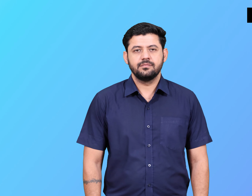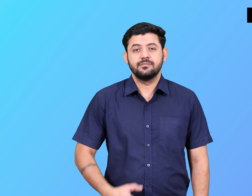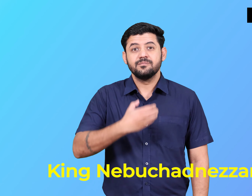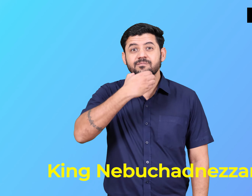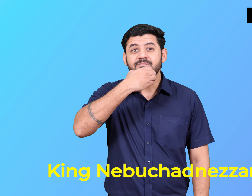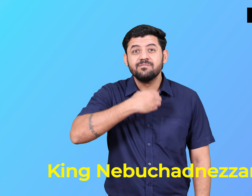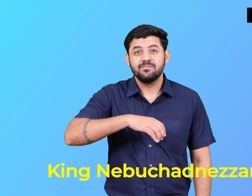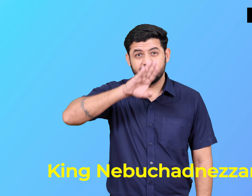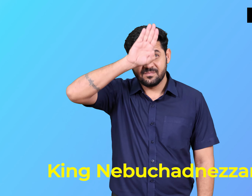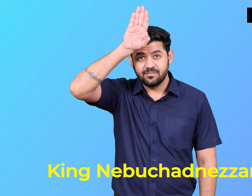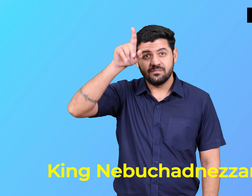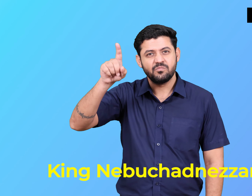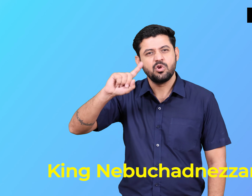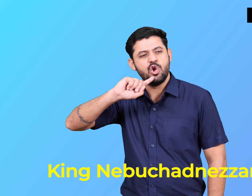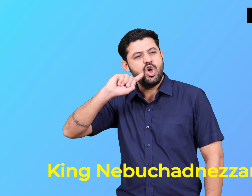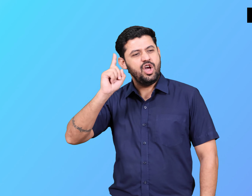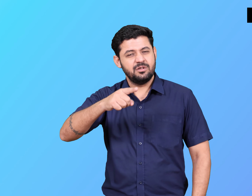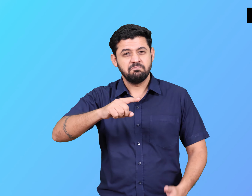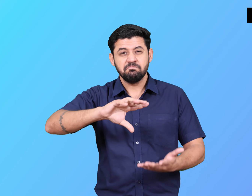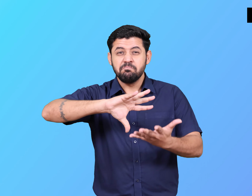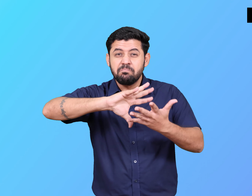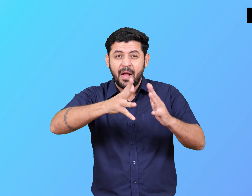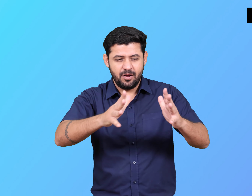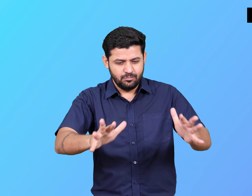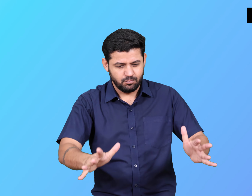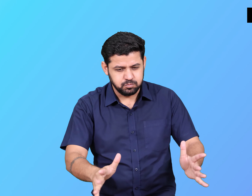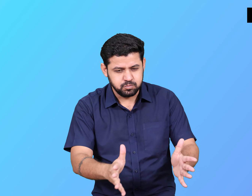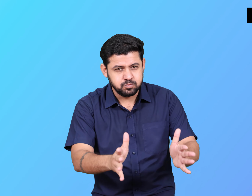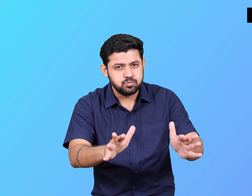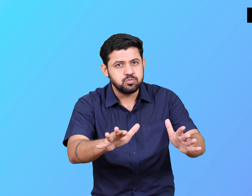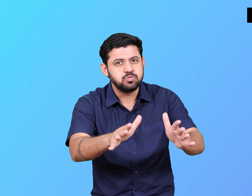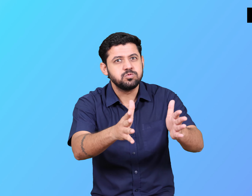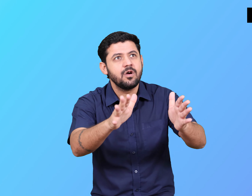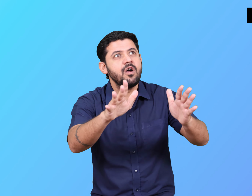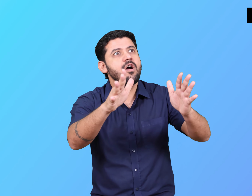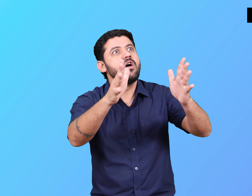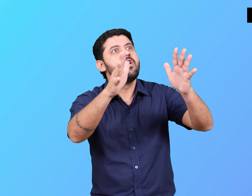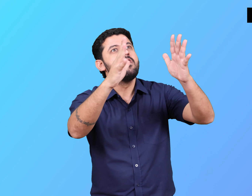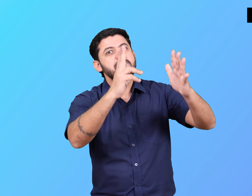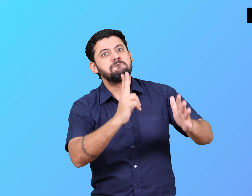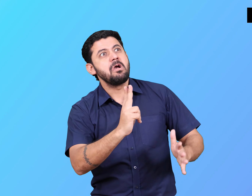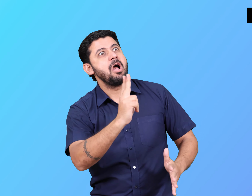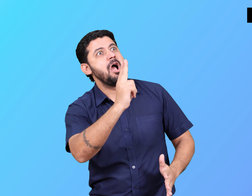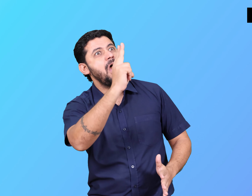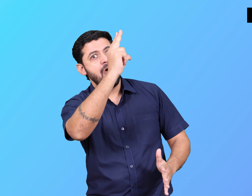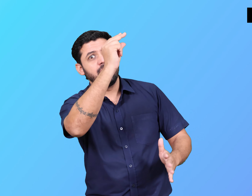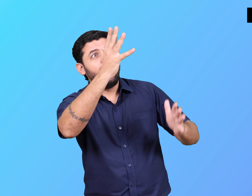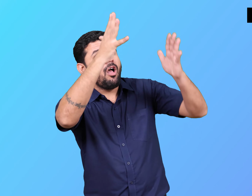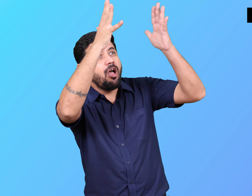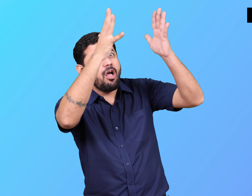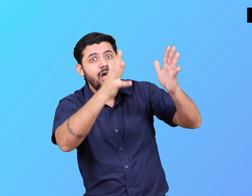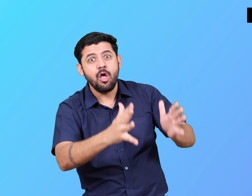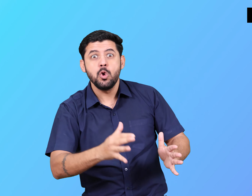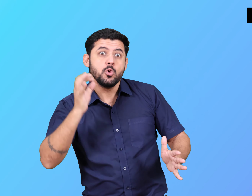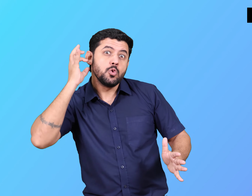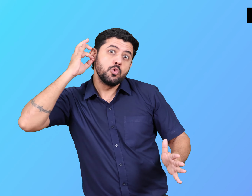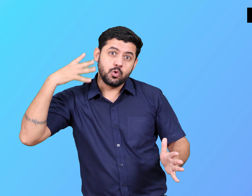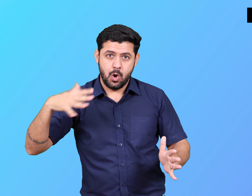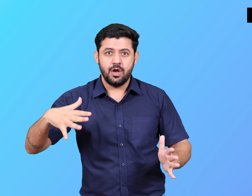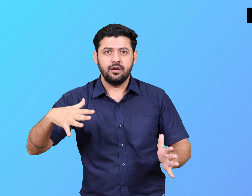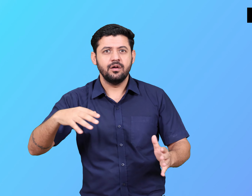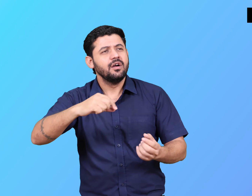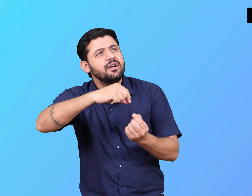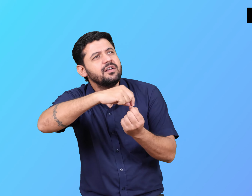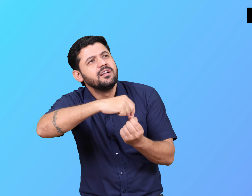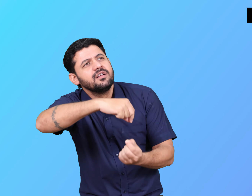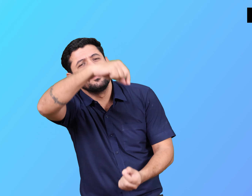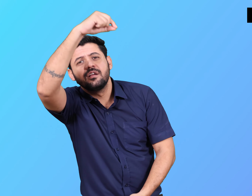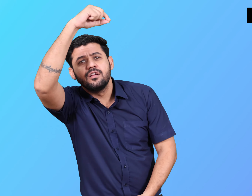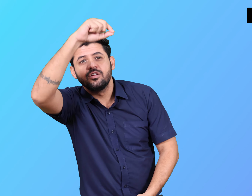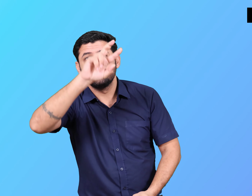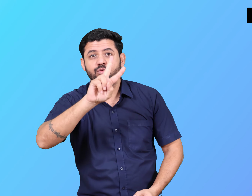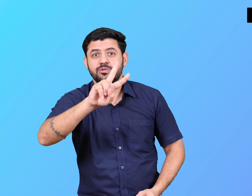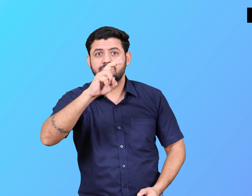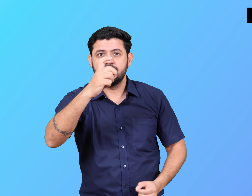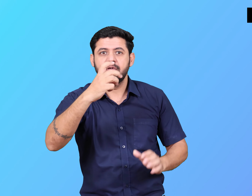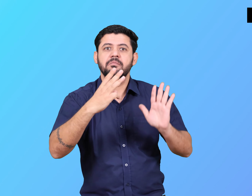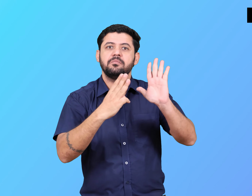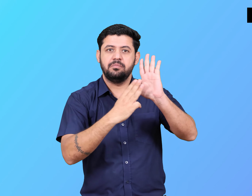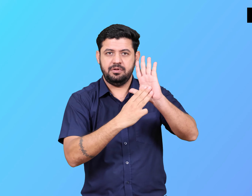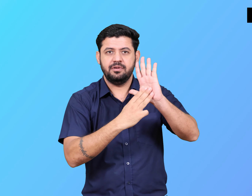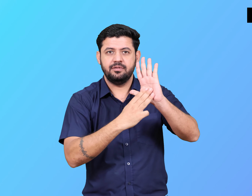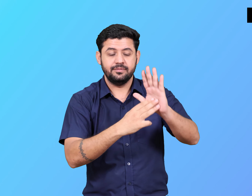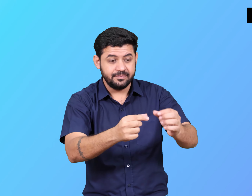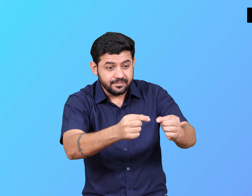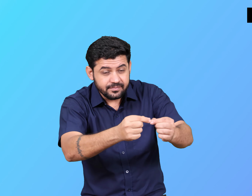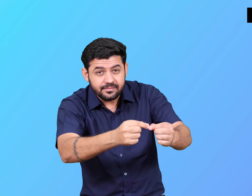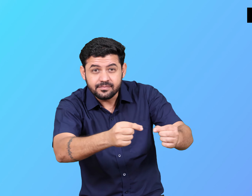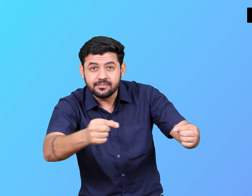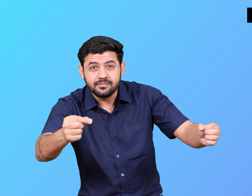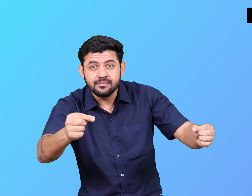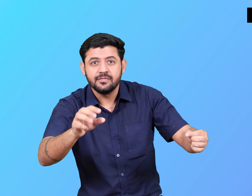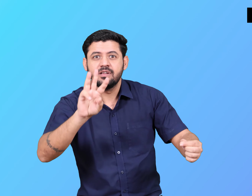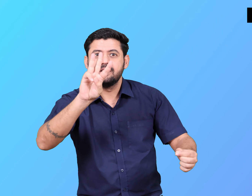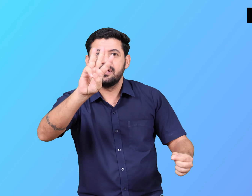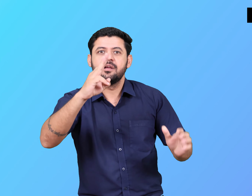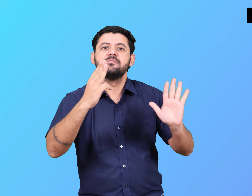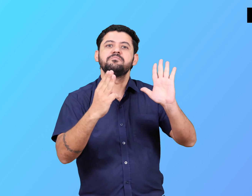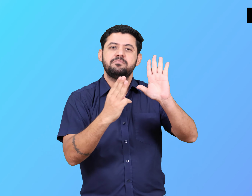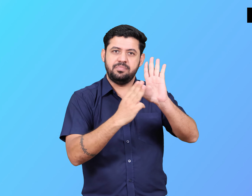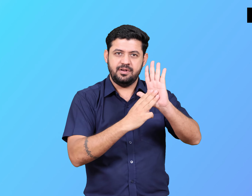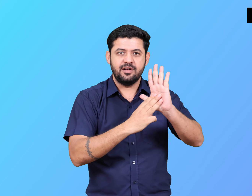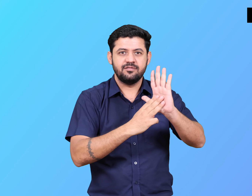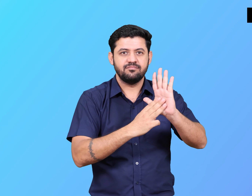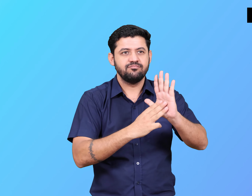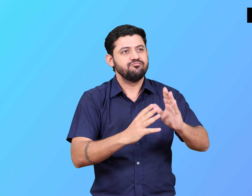King Nebuchadnezzar had a gold idol made that was 27 metres high and almost 3 metres wide.